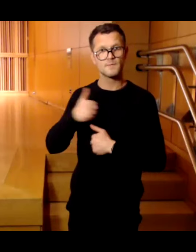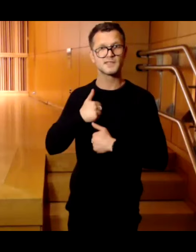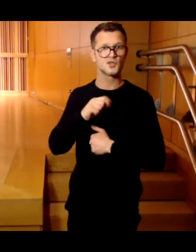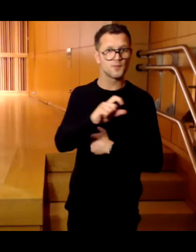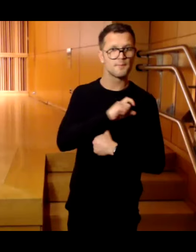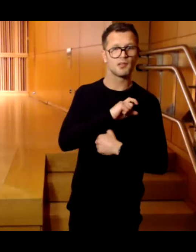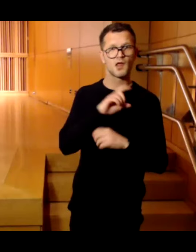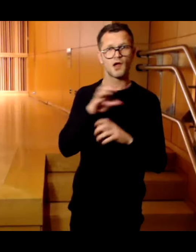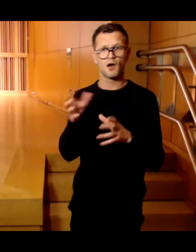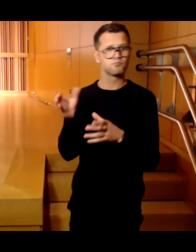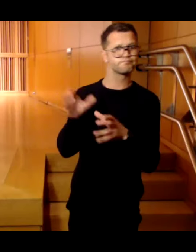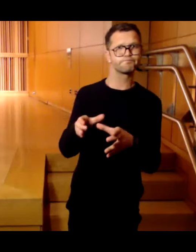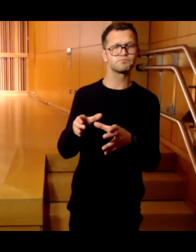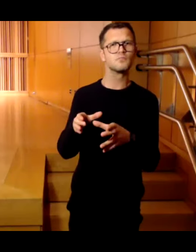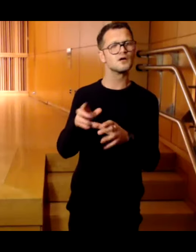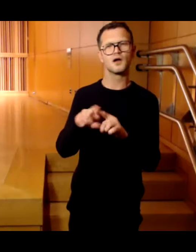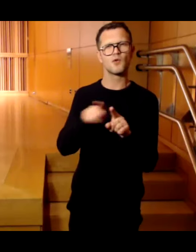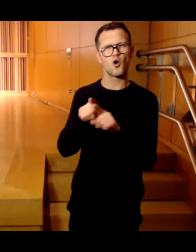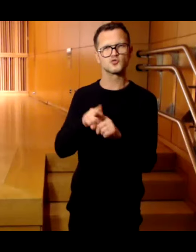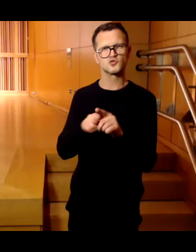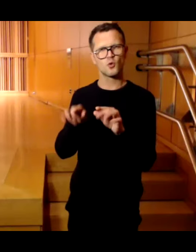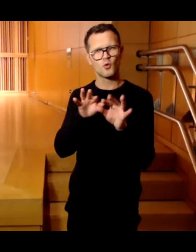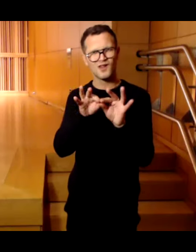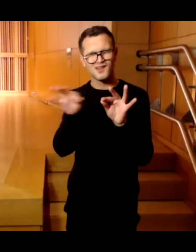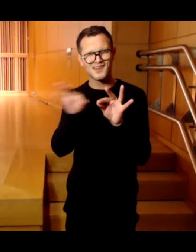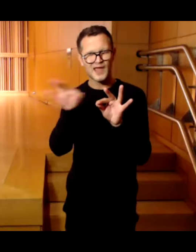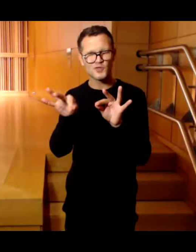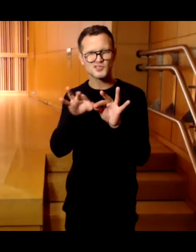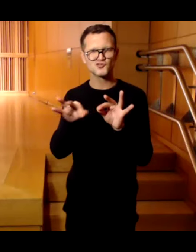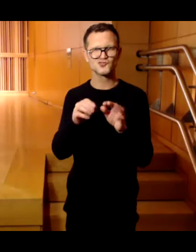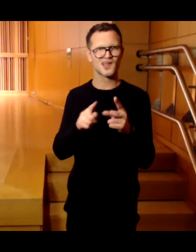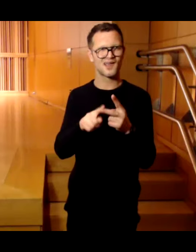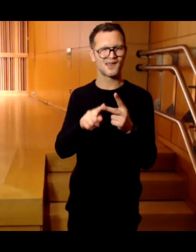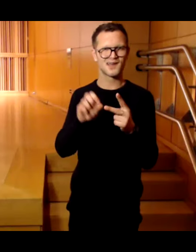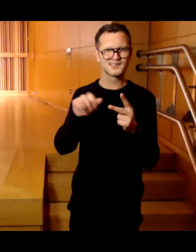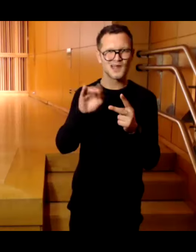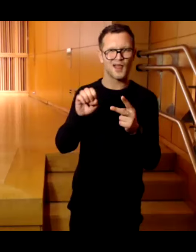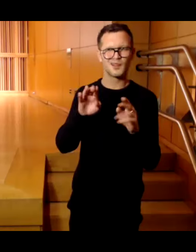the expression and manipulation of everyday norms of style and behavior.